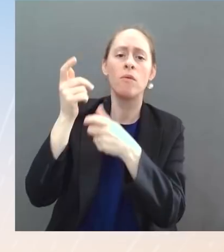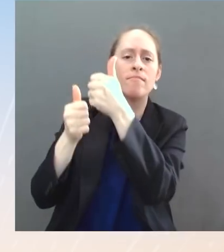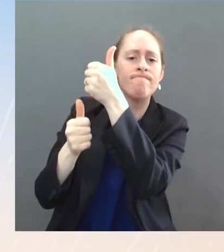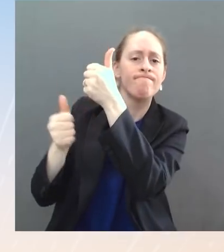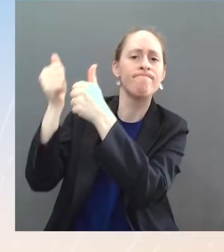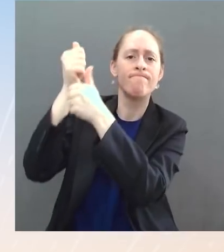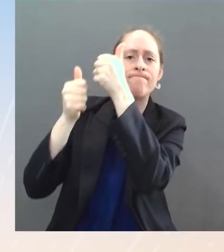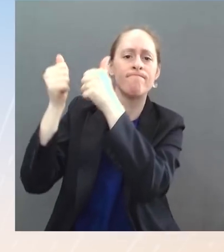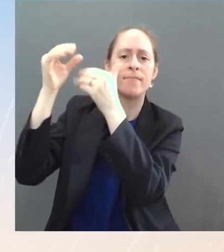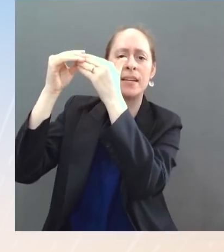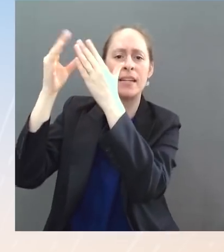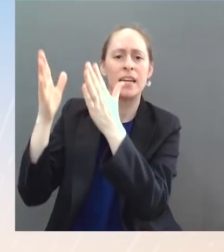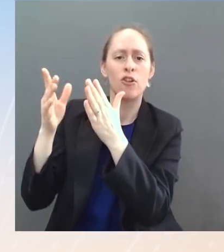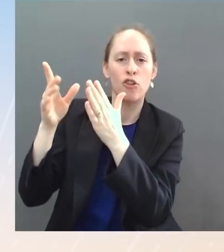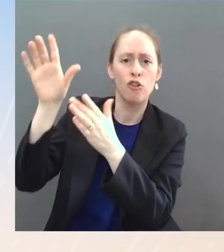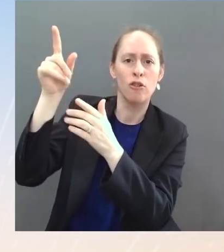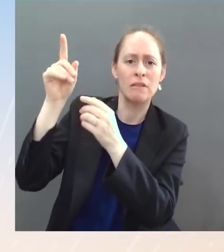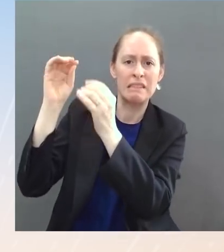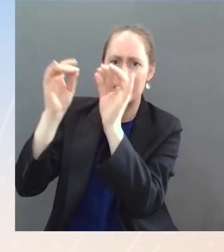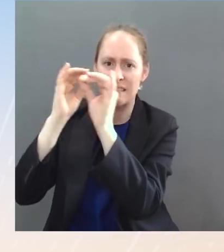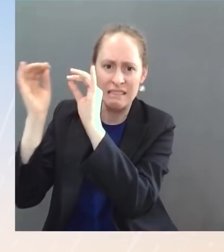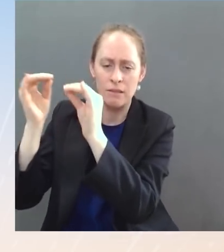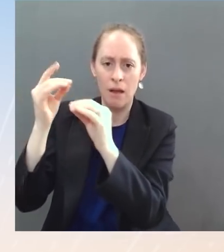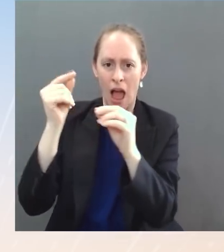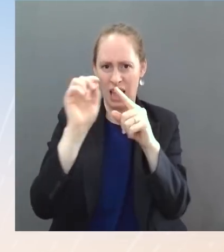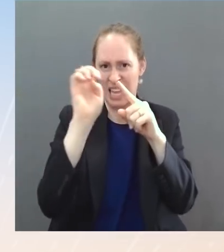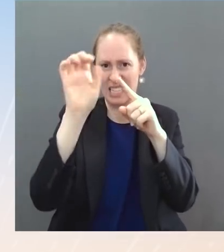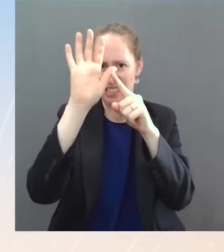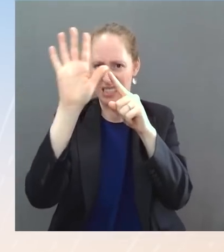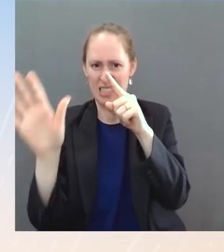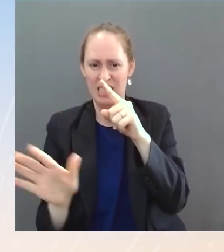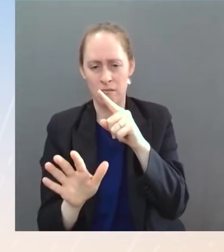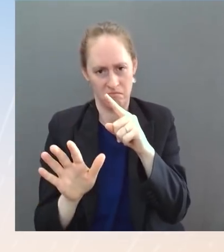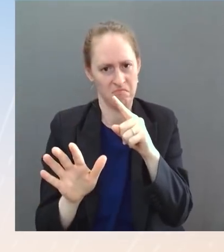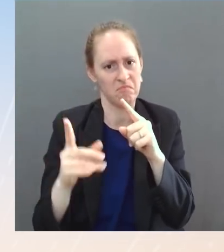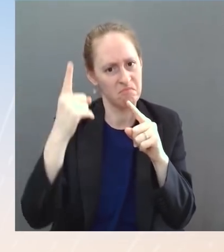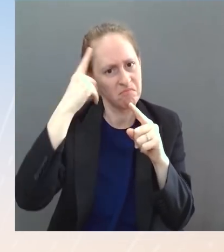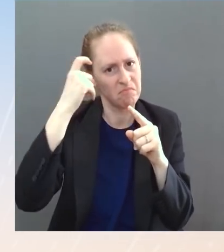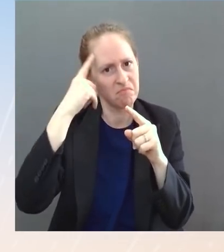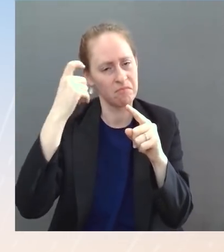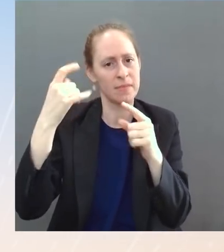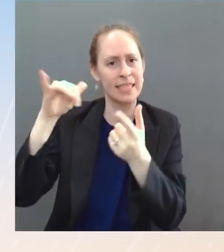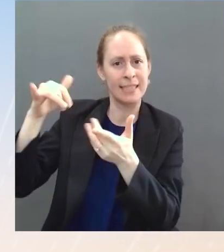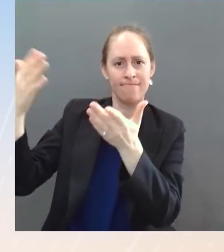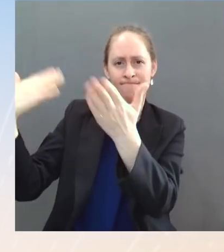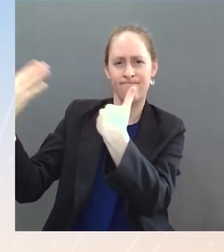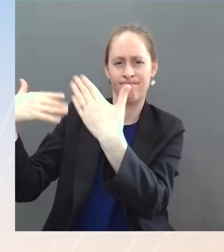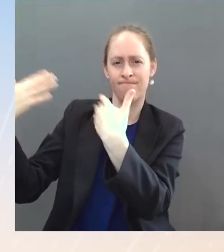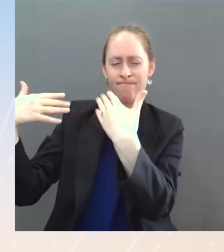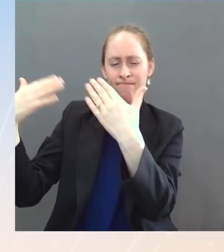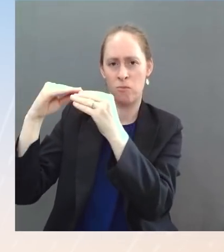Russia could regenerate forces for additional goals, including trying to gain control of yet more territory within Ukraine.